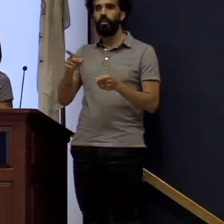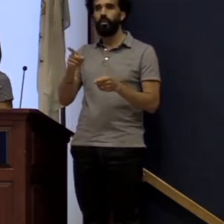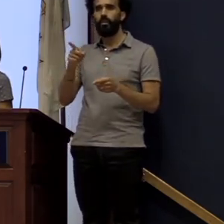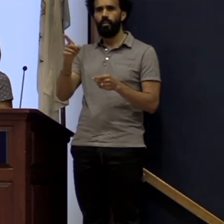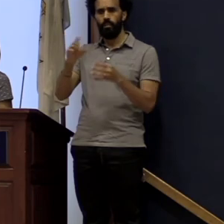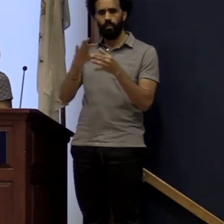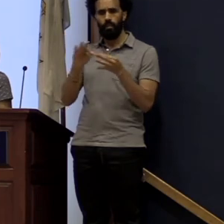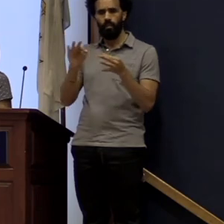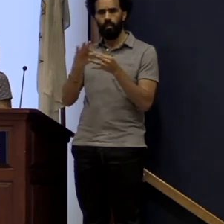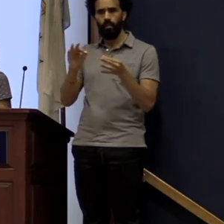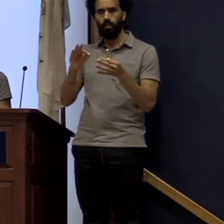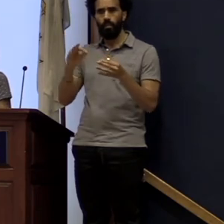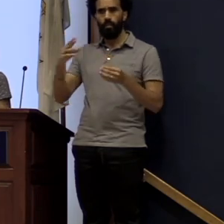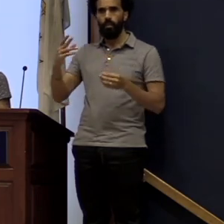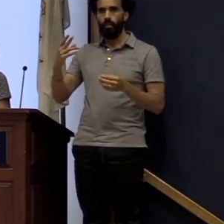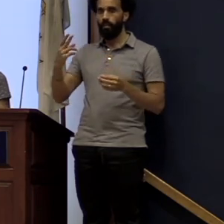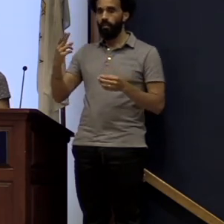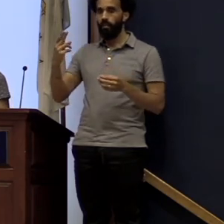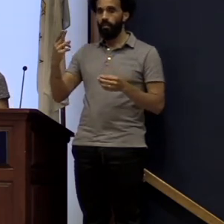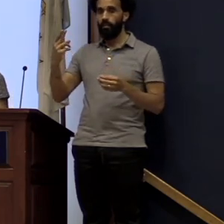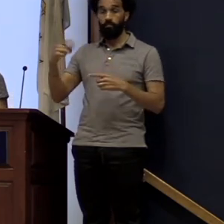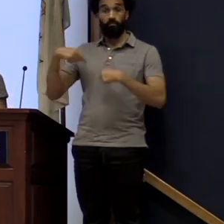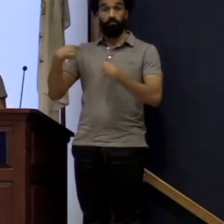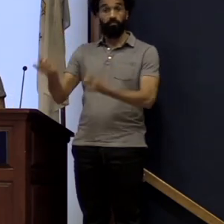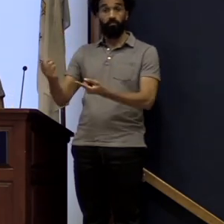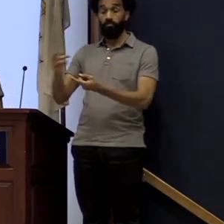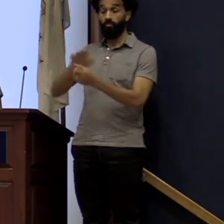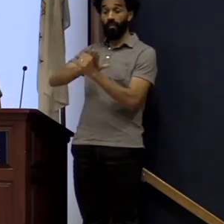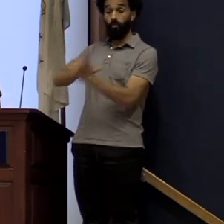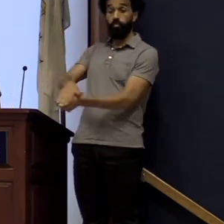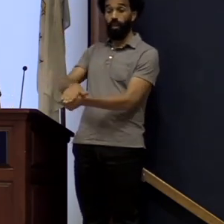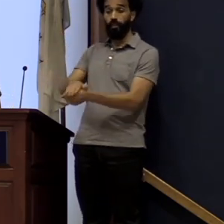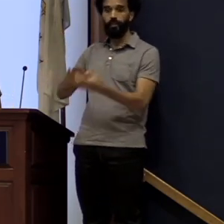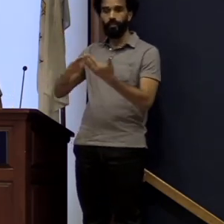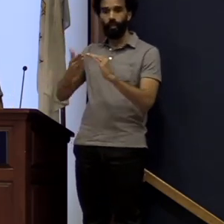the history of oppression of communities of color and I'm wondering about